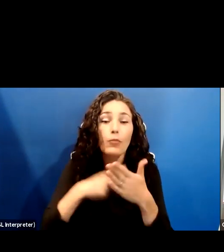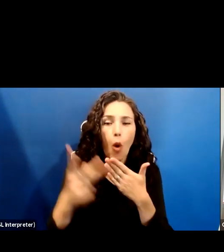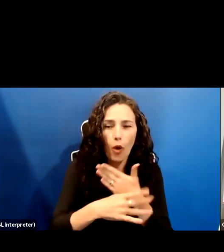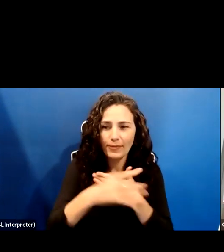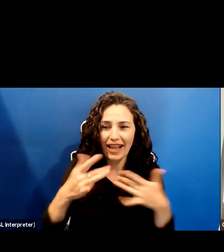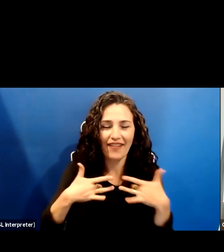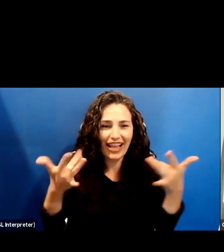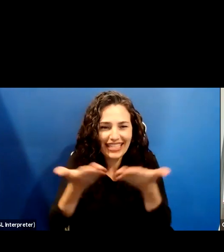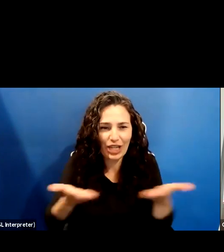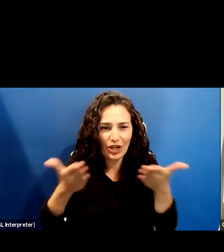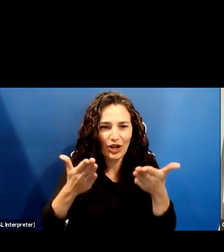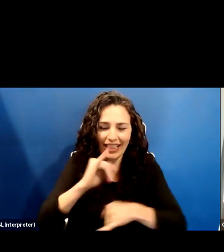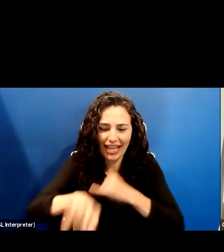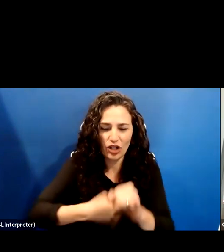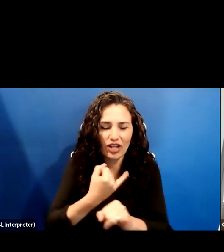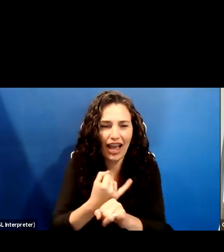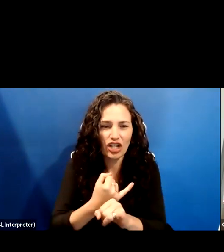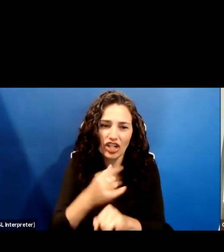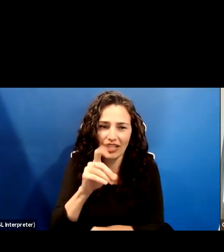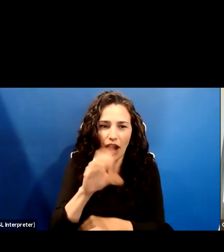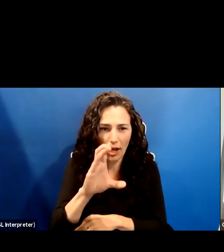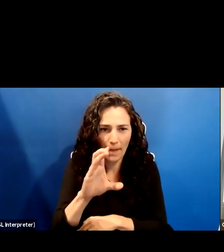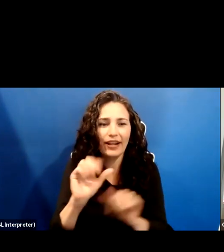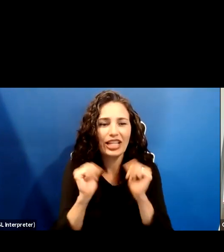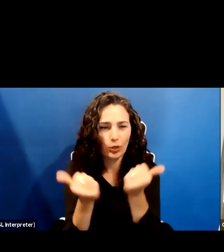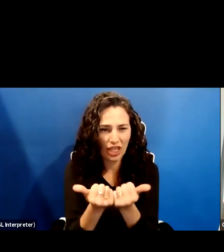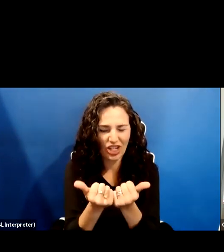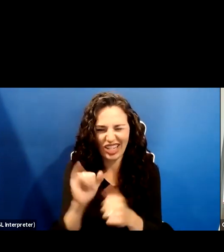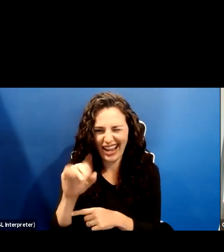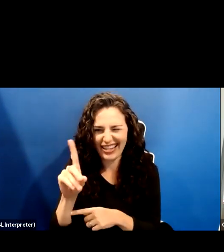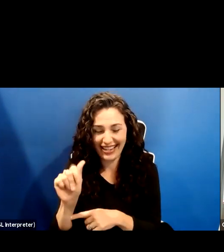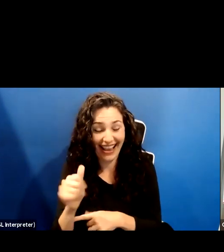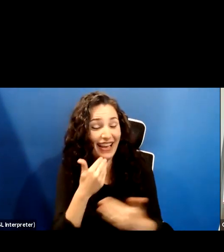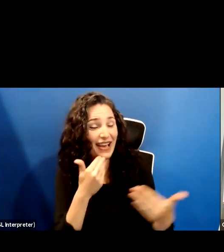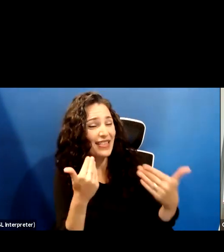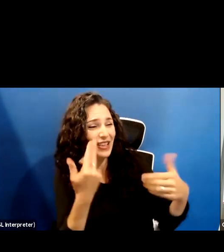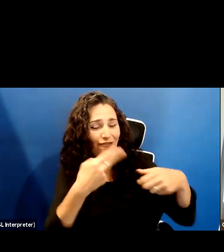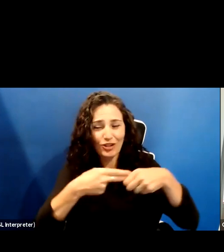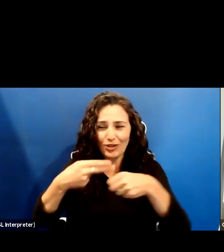here at the International Documentary Association. Thank you for joining us